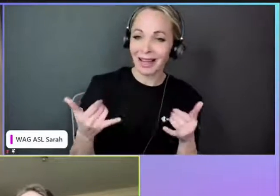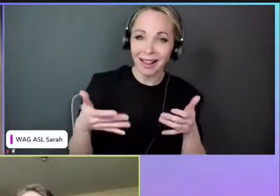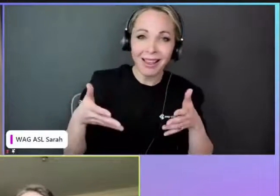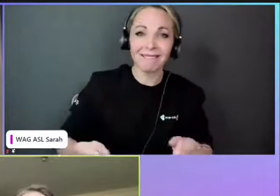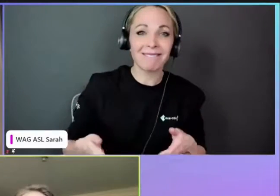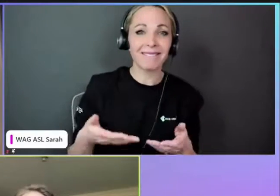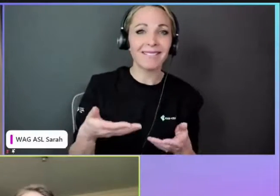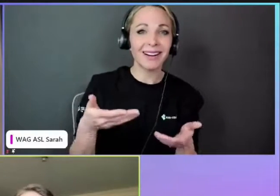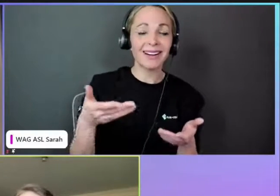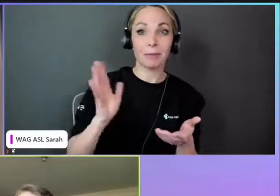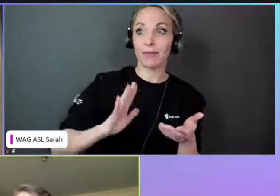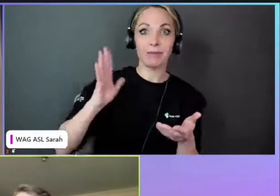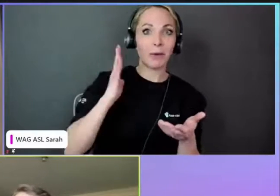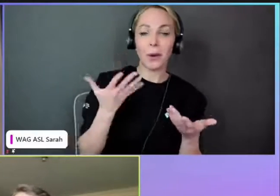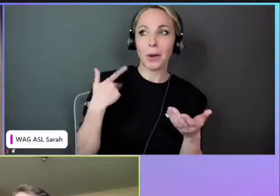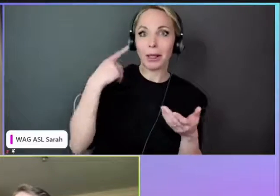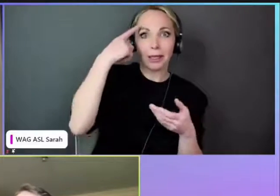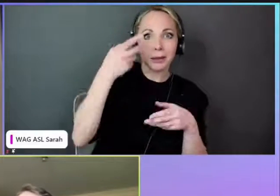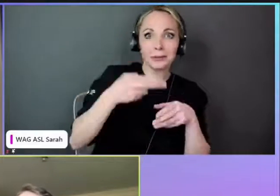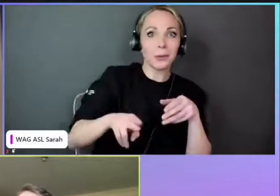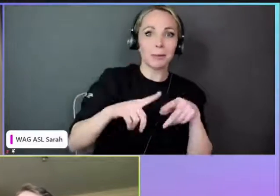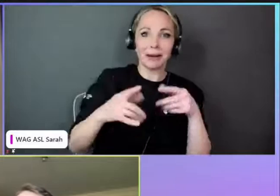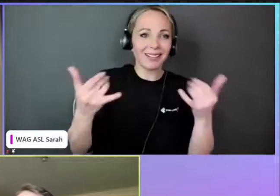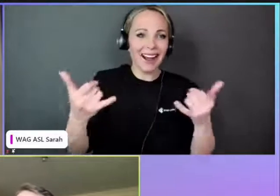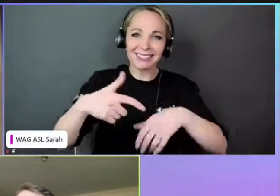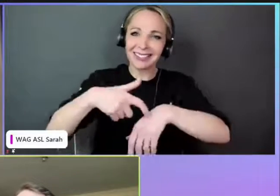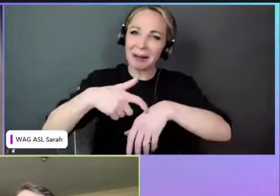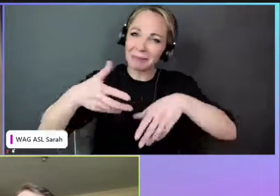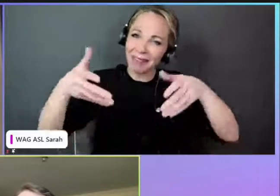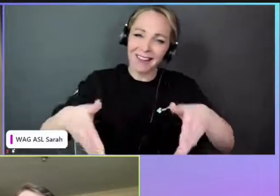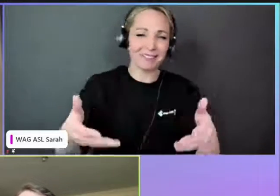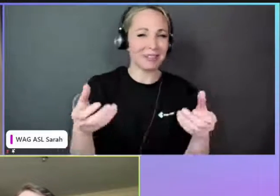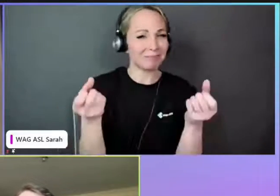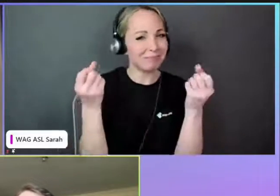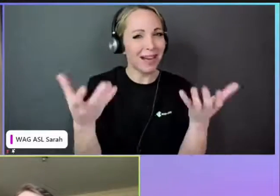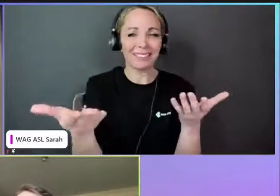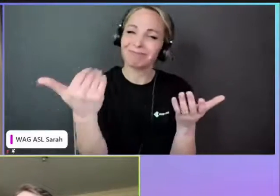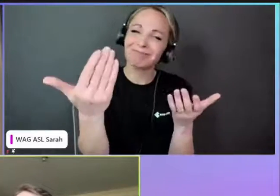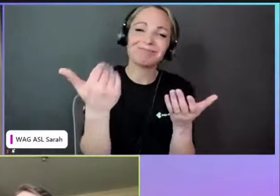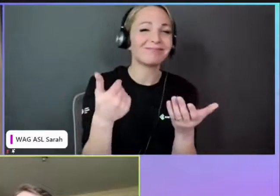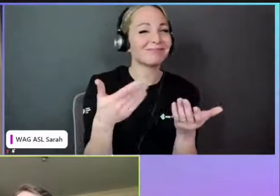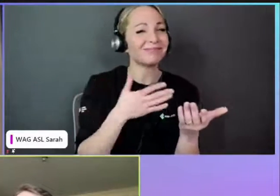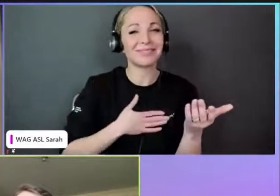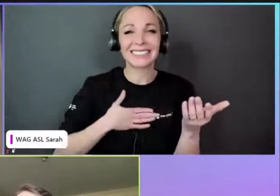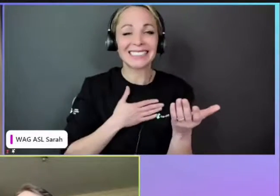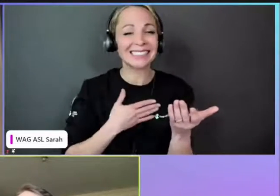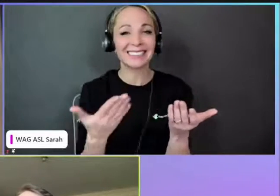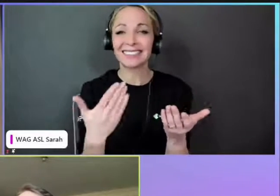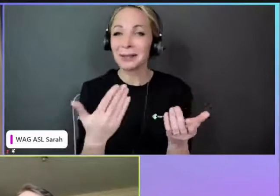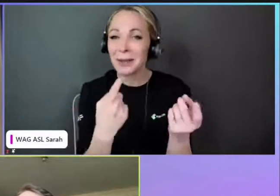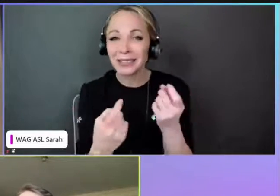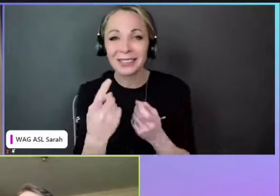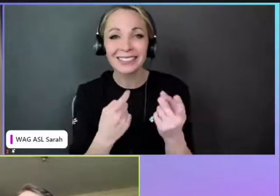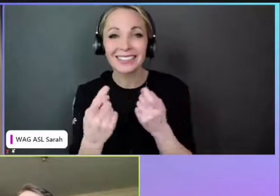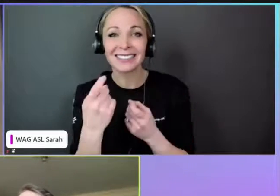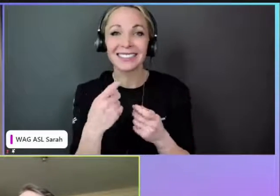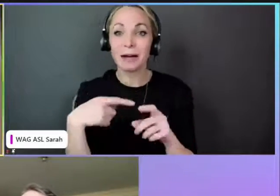so please, Jonathan is here to answer any of those and we have the team on the chat as well. All right, here's one.